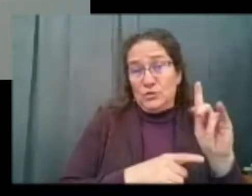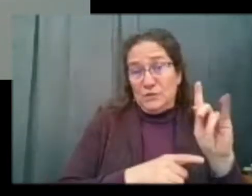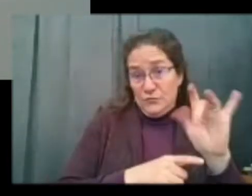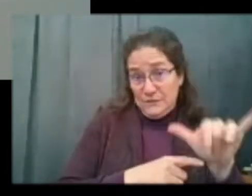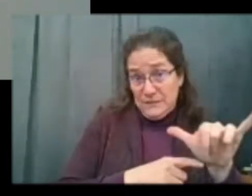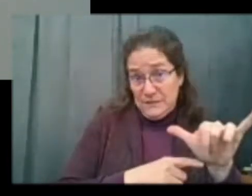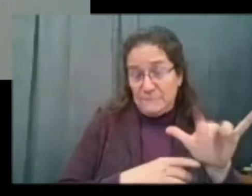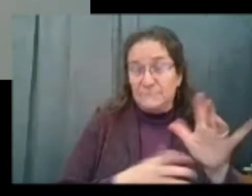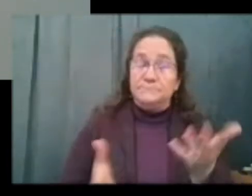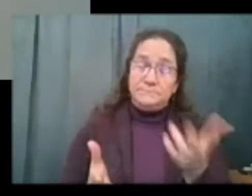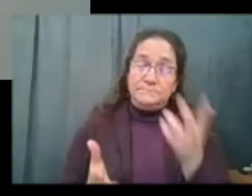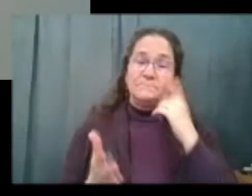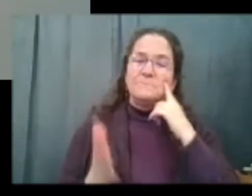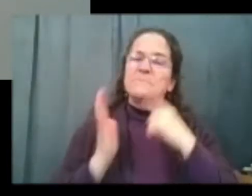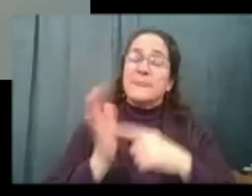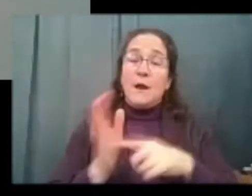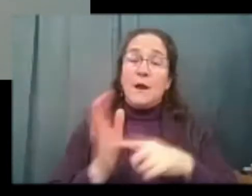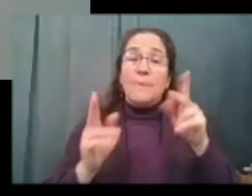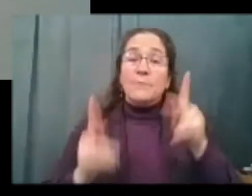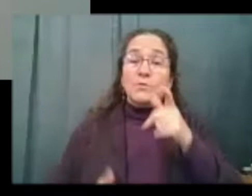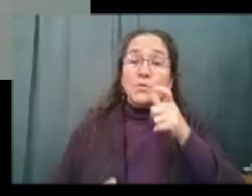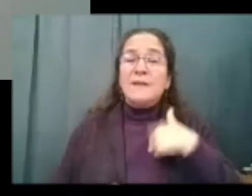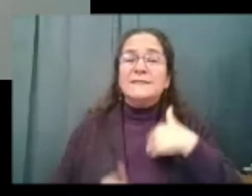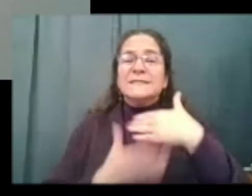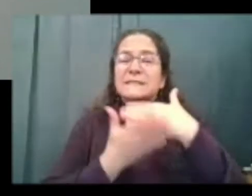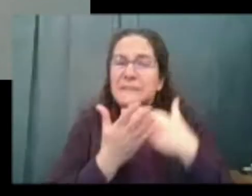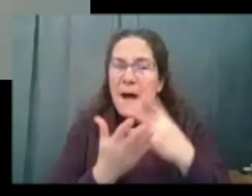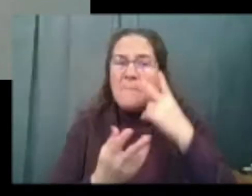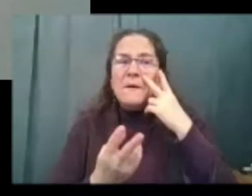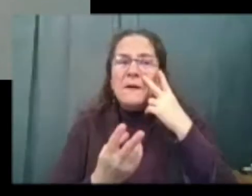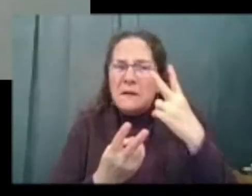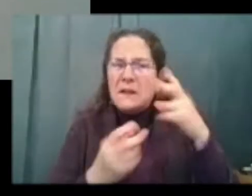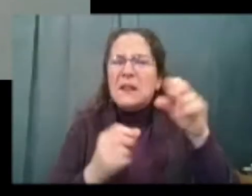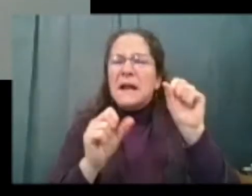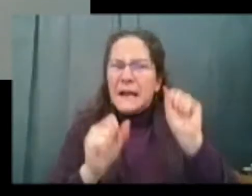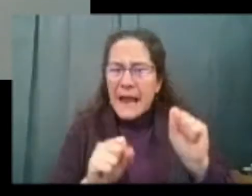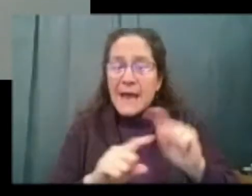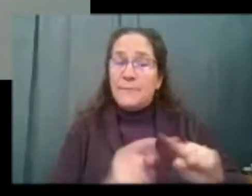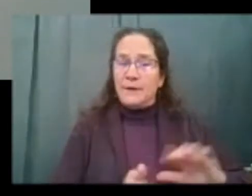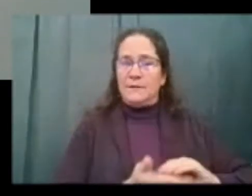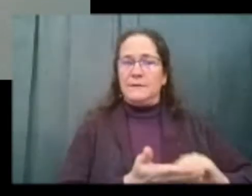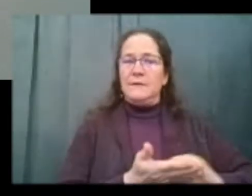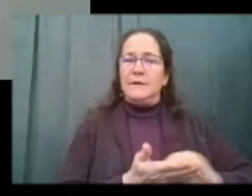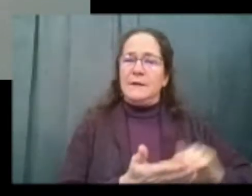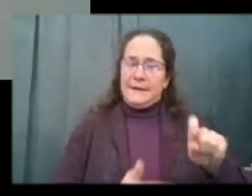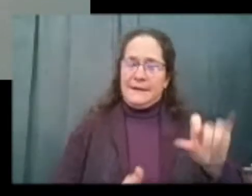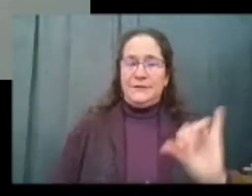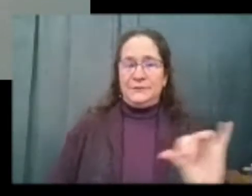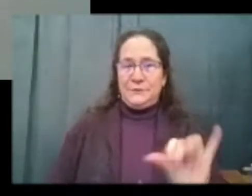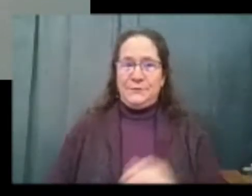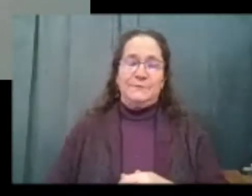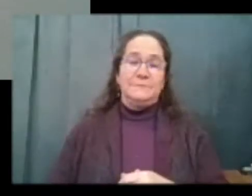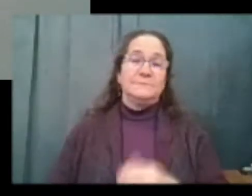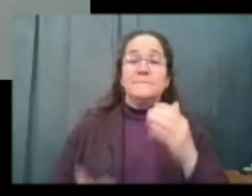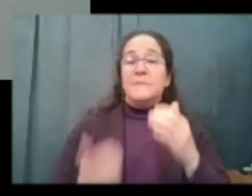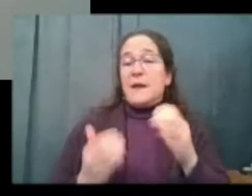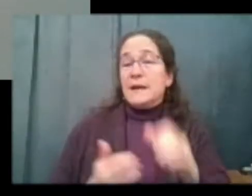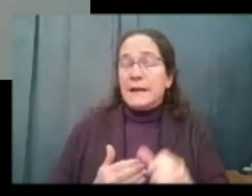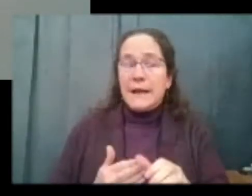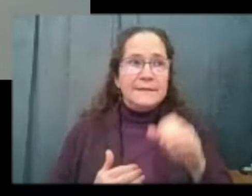There is a place for low vision tools. For spot reading or maybe even using technology for optical character recognition,